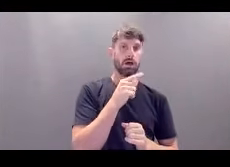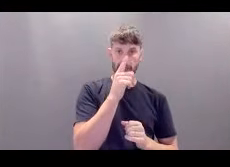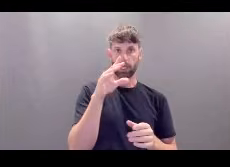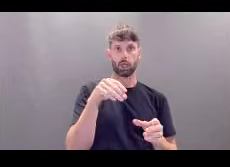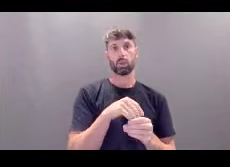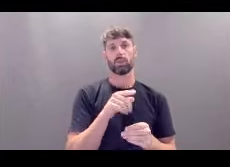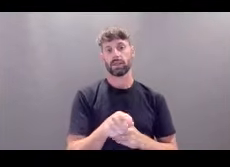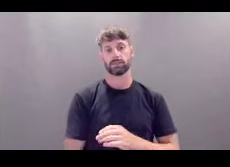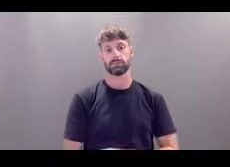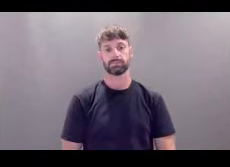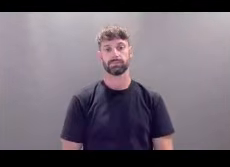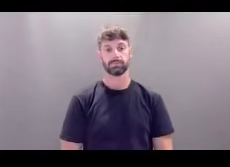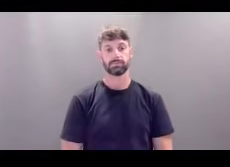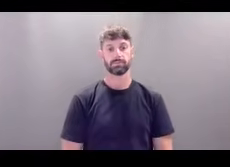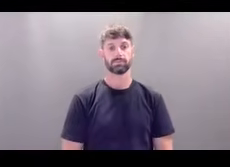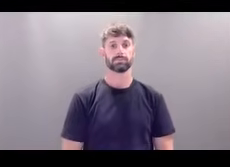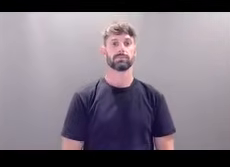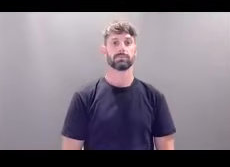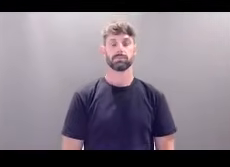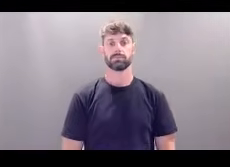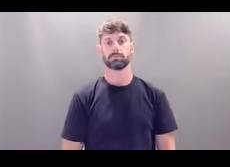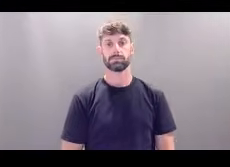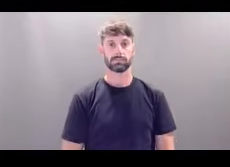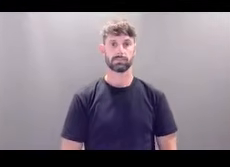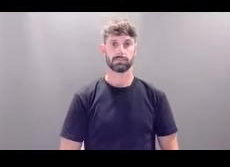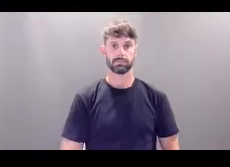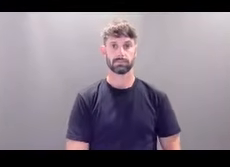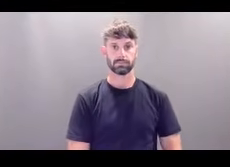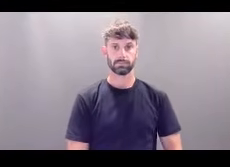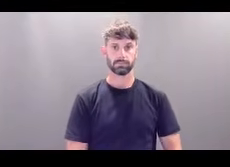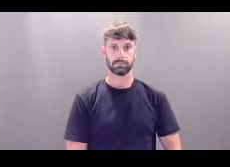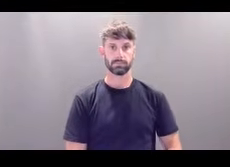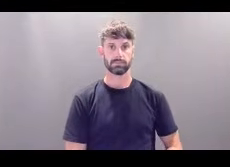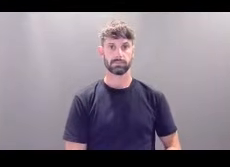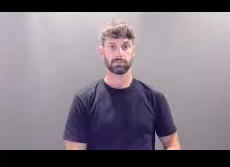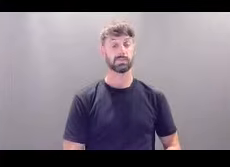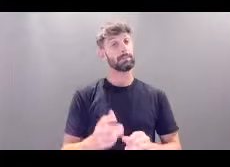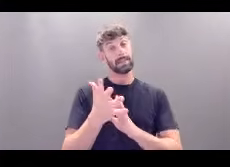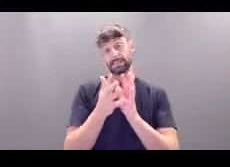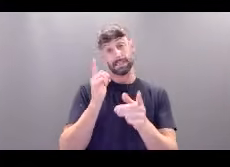Also, if needs are likely to change. So, it's better than buying the assistive technology.